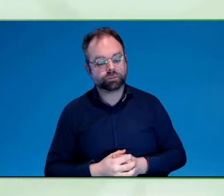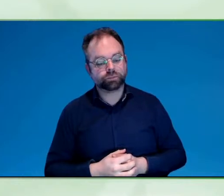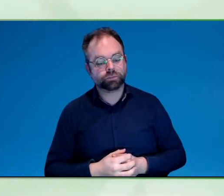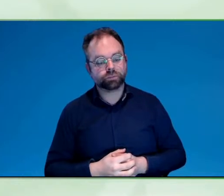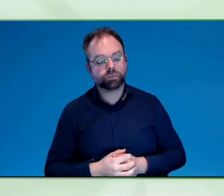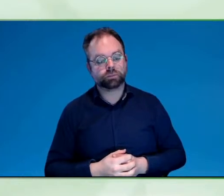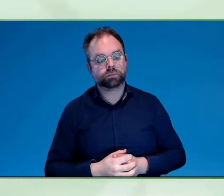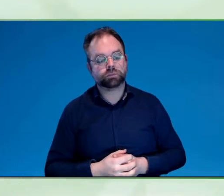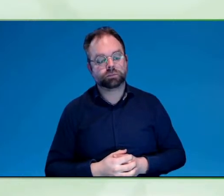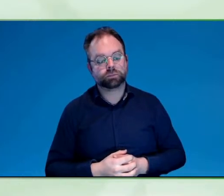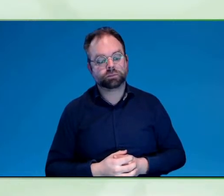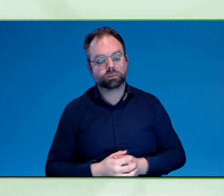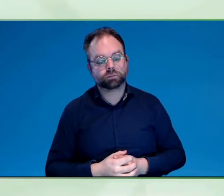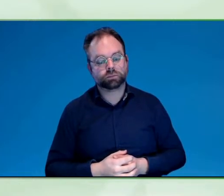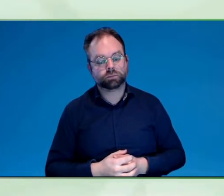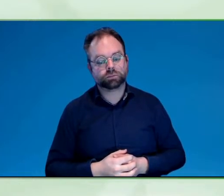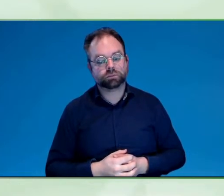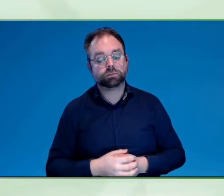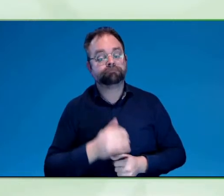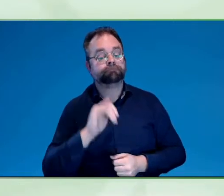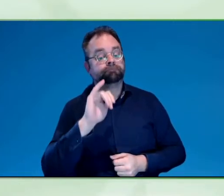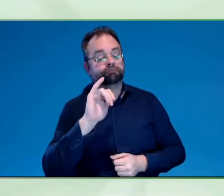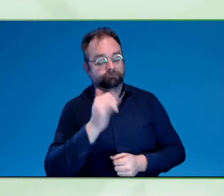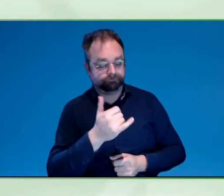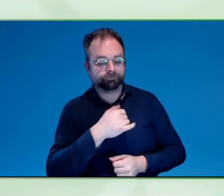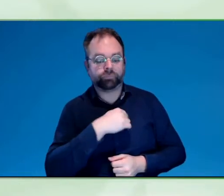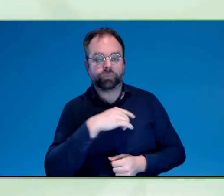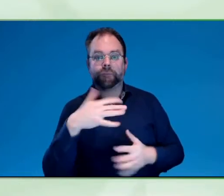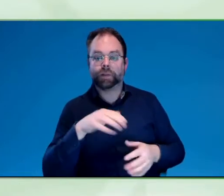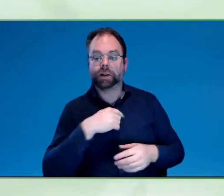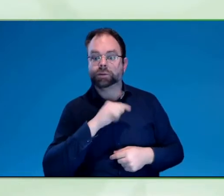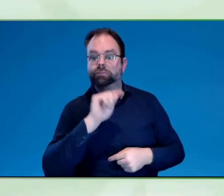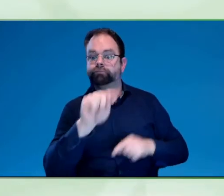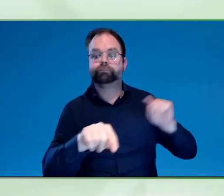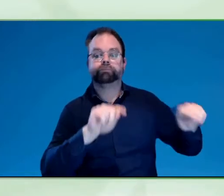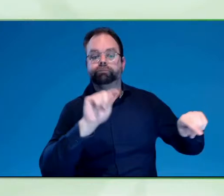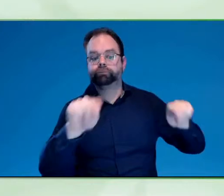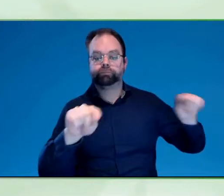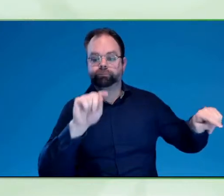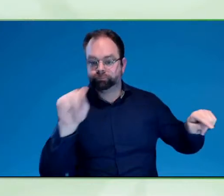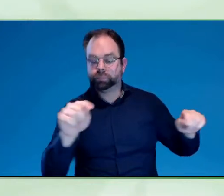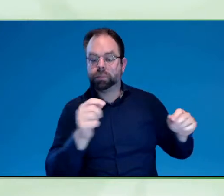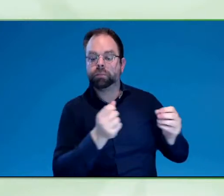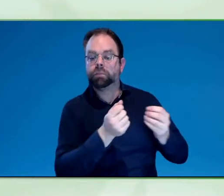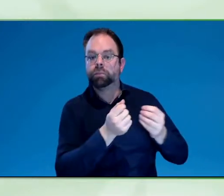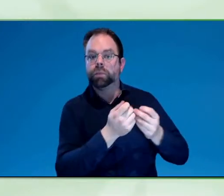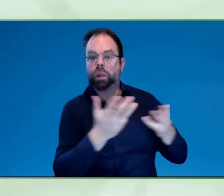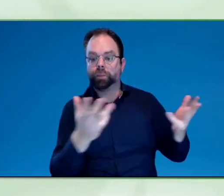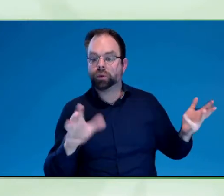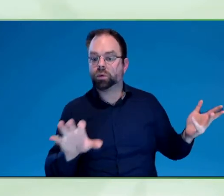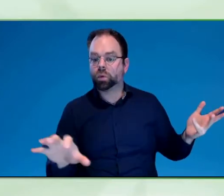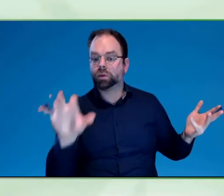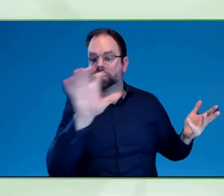The areas we chose to focus on for this are in low and middle income developing countries where they may need the most resources.